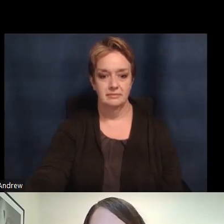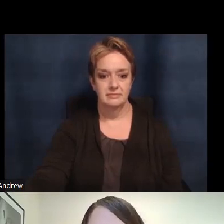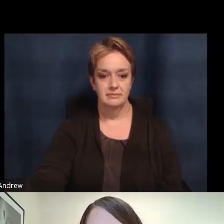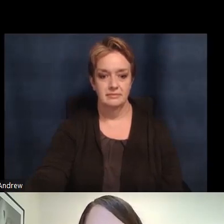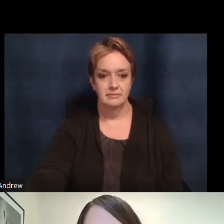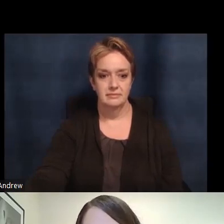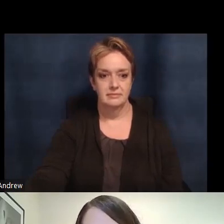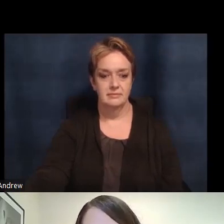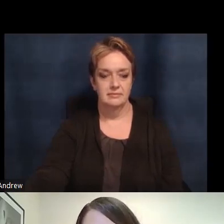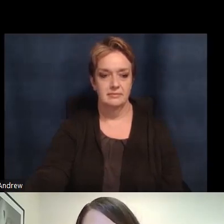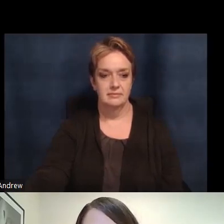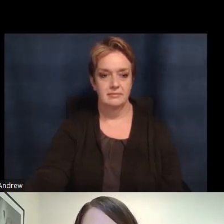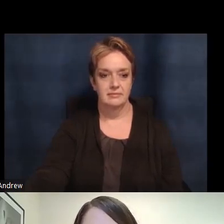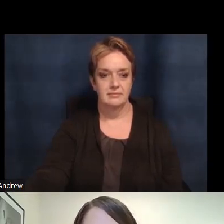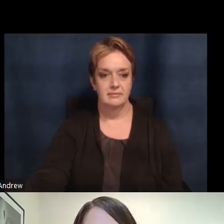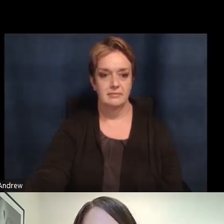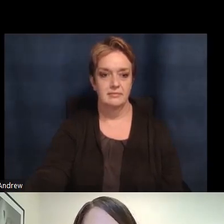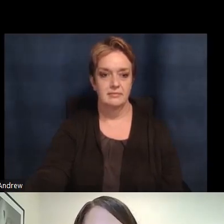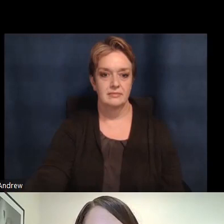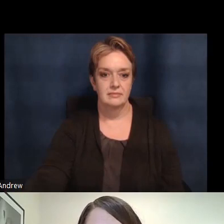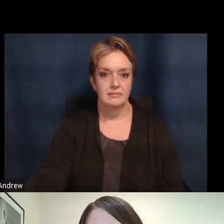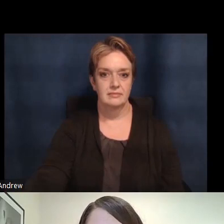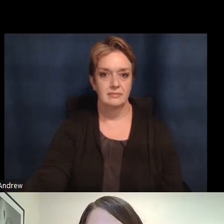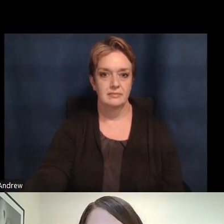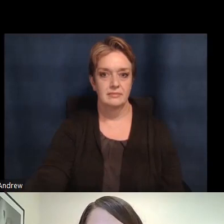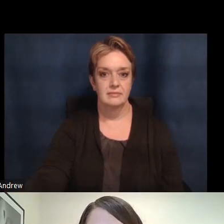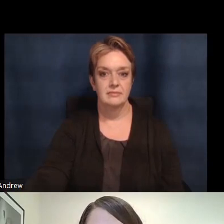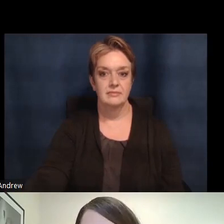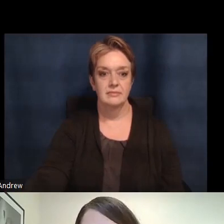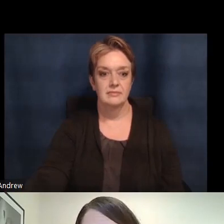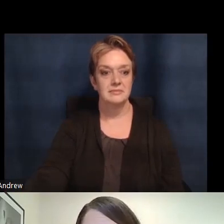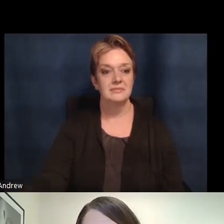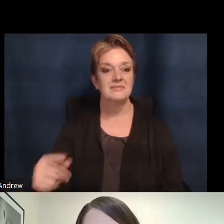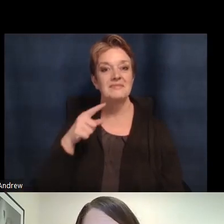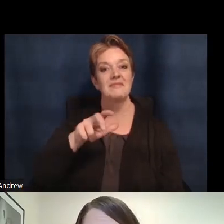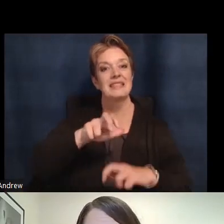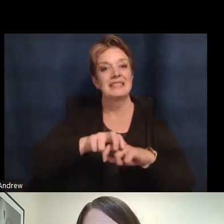And here is the sitting room. So it's very much an open floor plan.